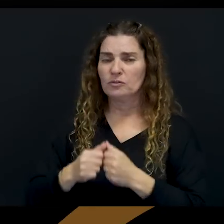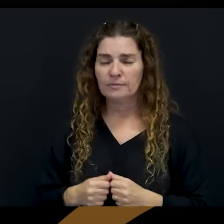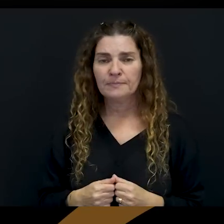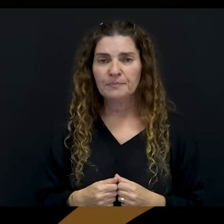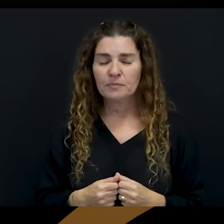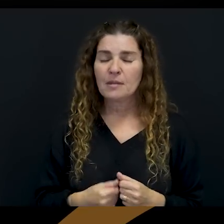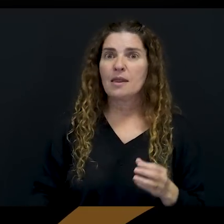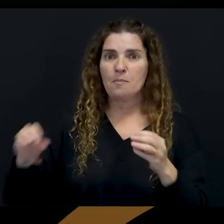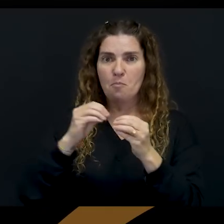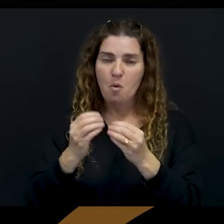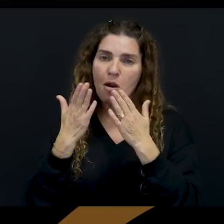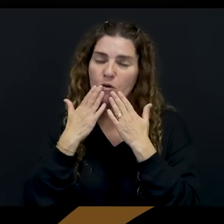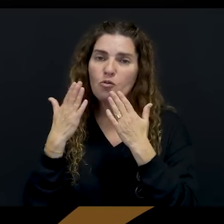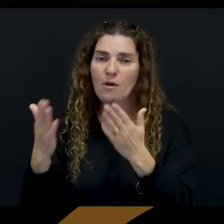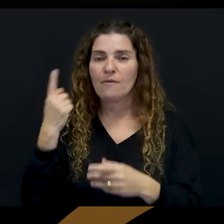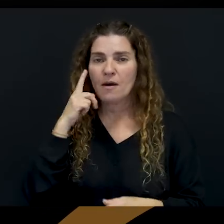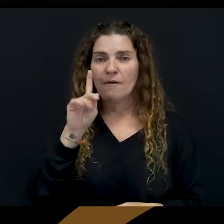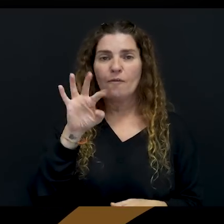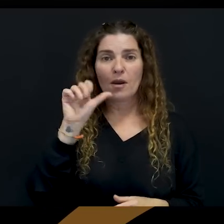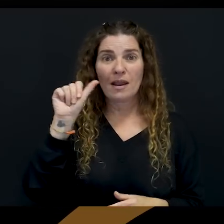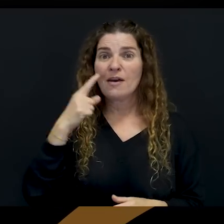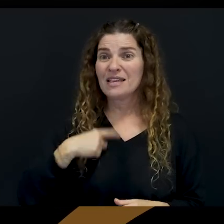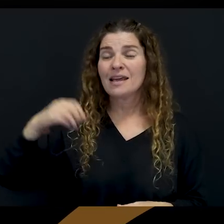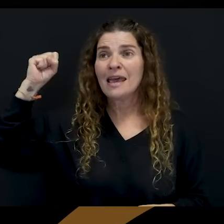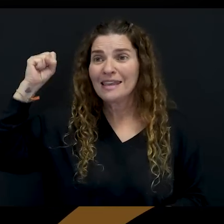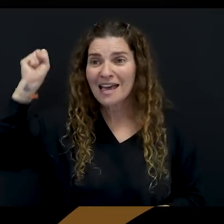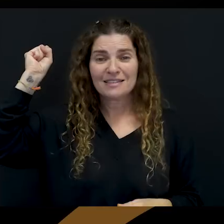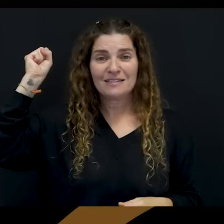for saying yes and letting us explore this idea. And we did more than explore.